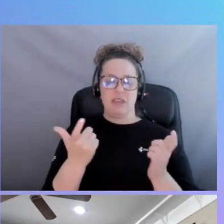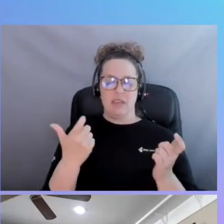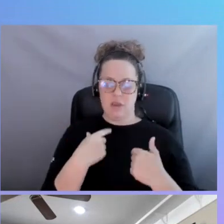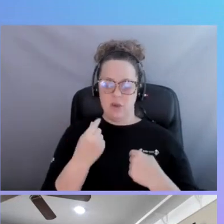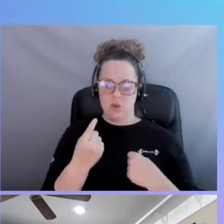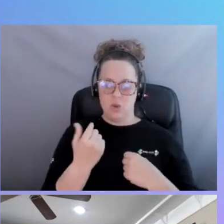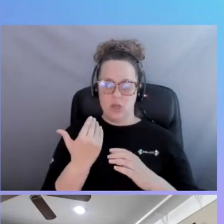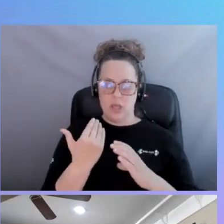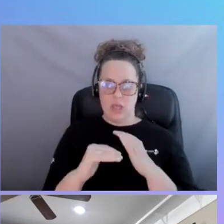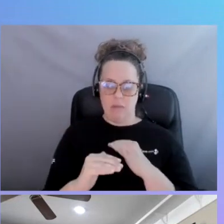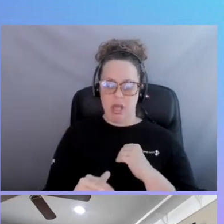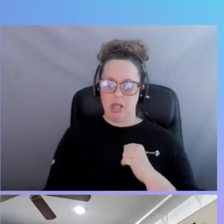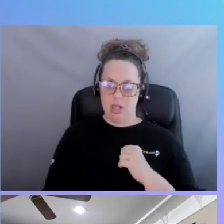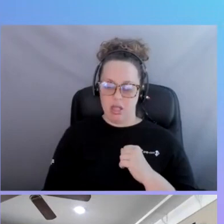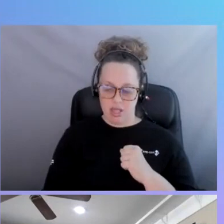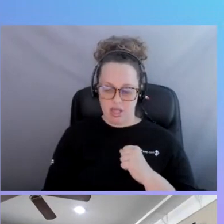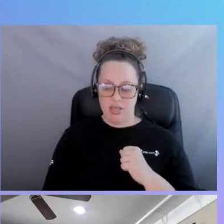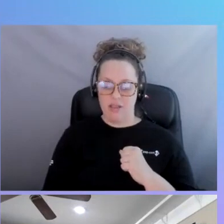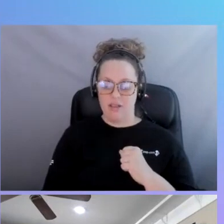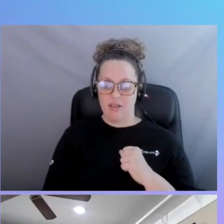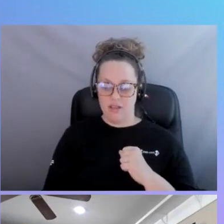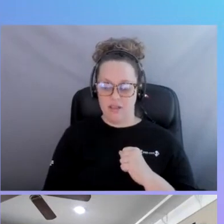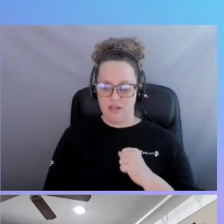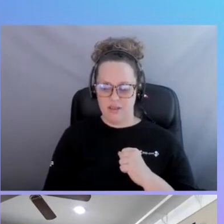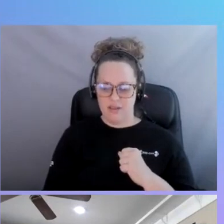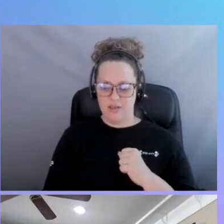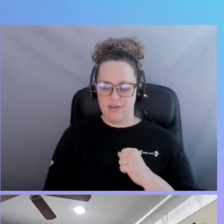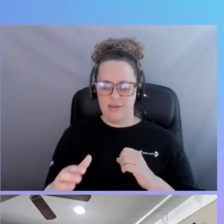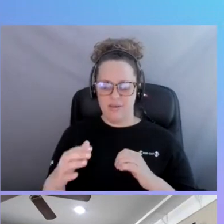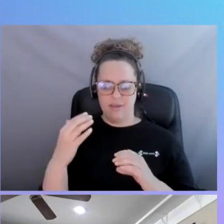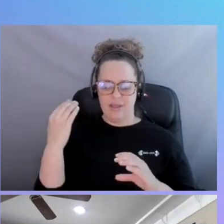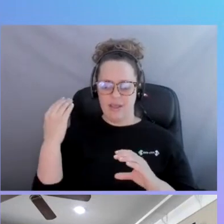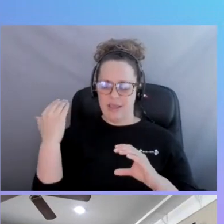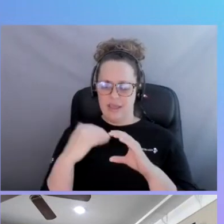they can do is send emails, because they can send an email down through their entire organization. Getting your